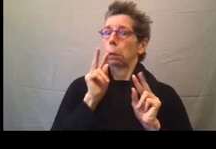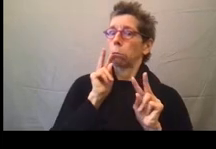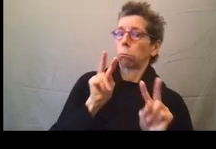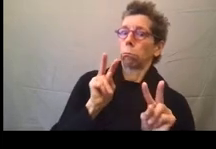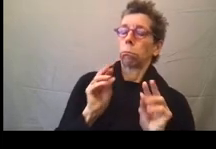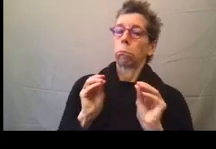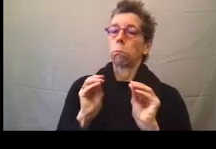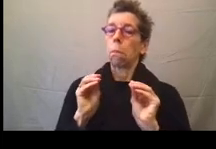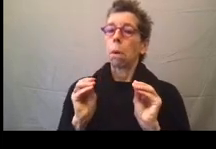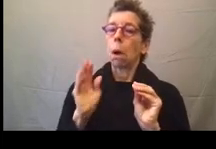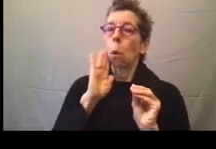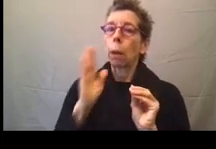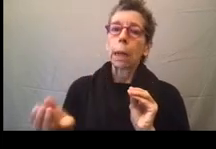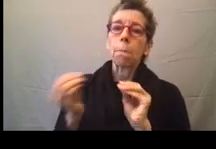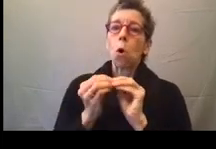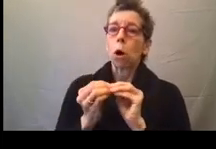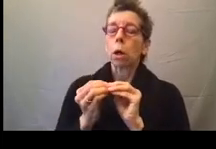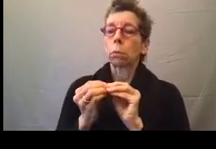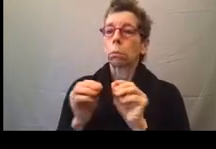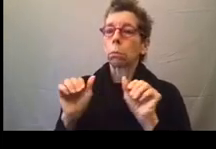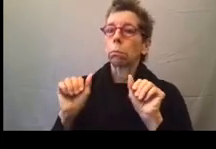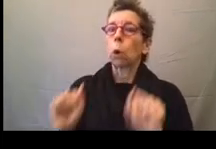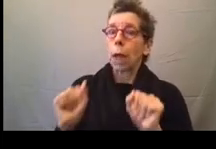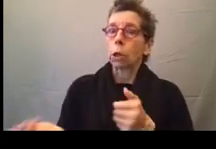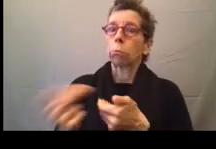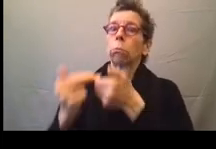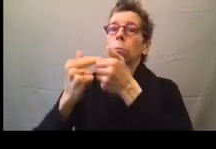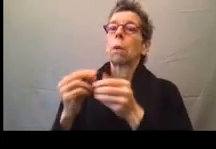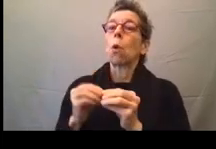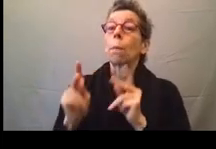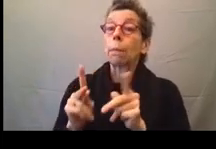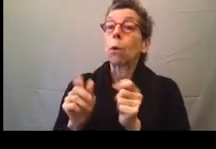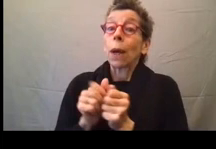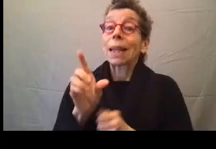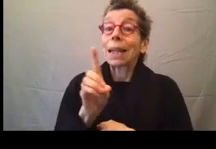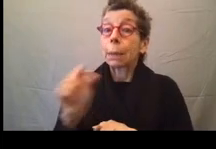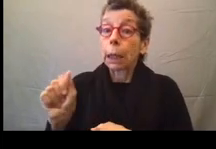enter the workforce as a result of COVID. Again, these may be individuals who have gaps